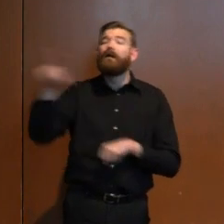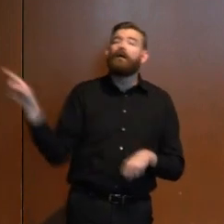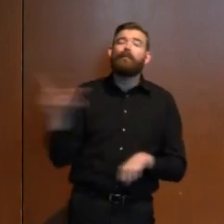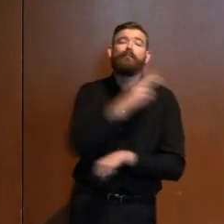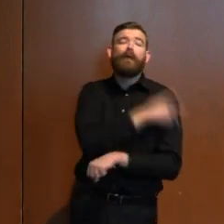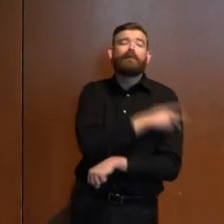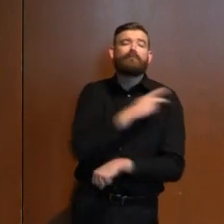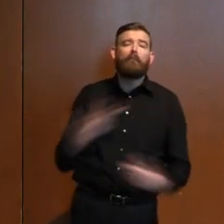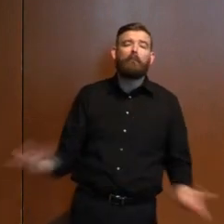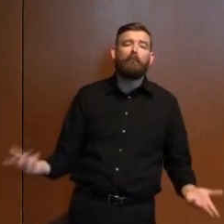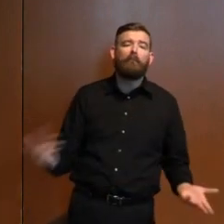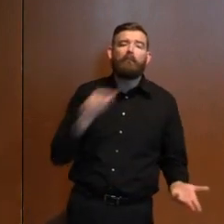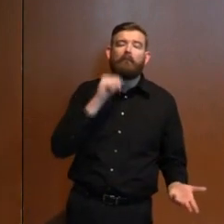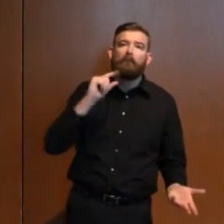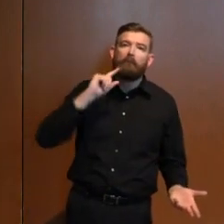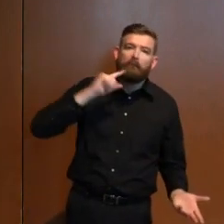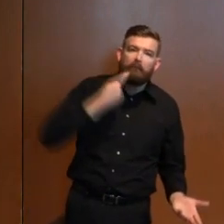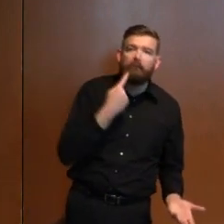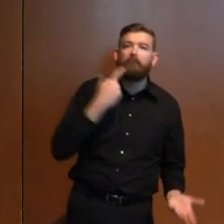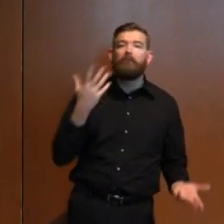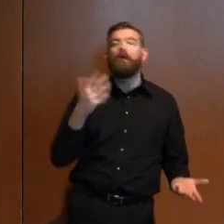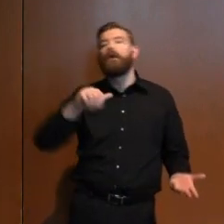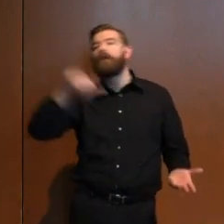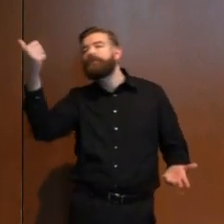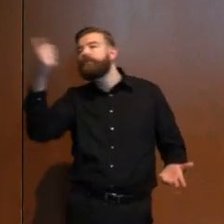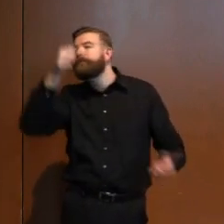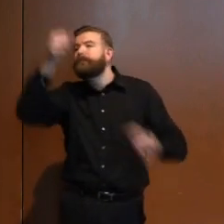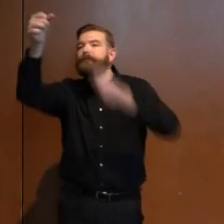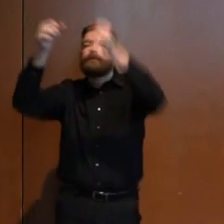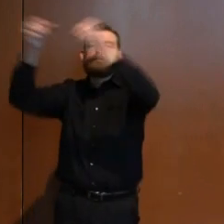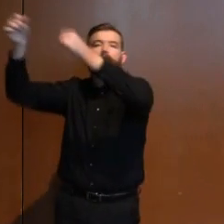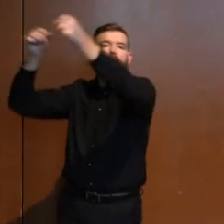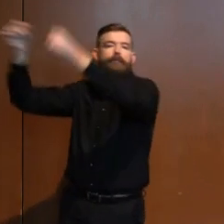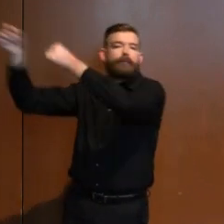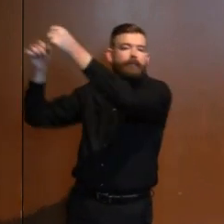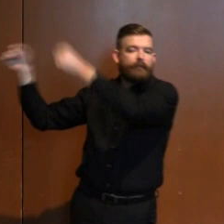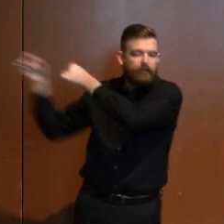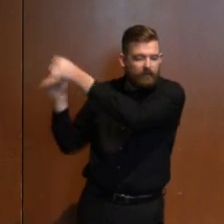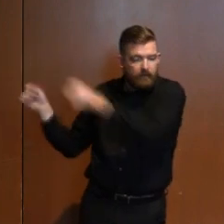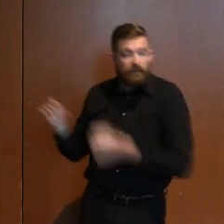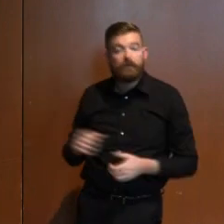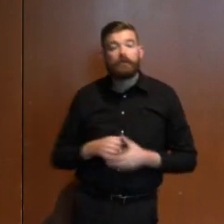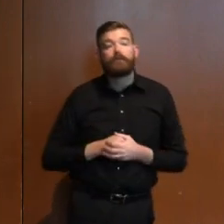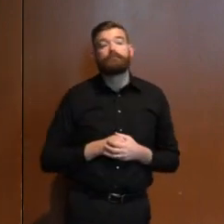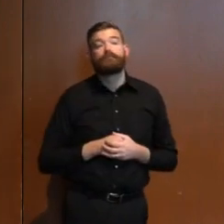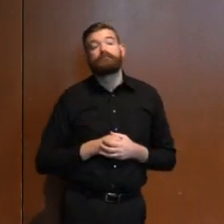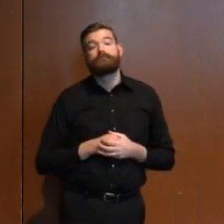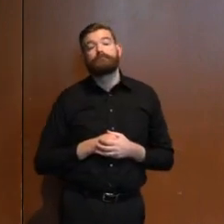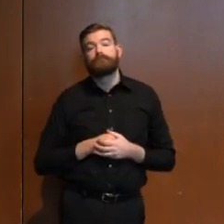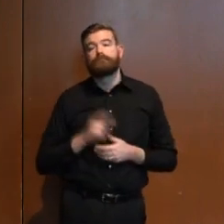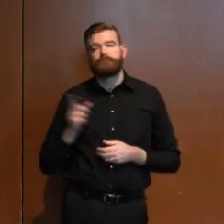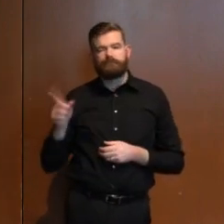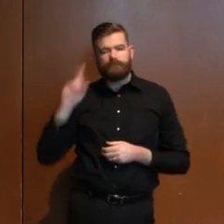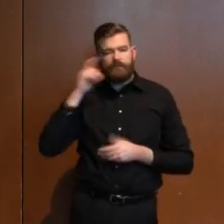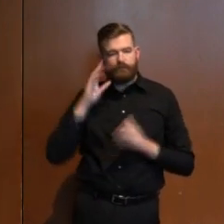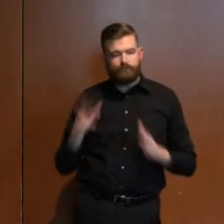SIGNIFICANTLY. THEN THE OTHER PATIENTS WILL BE DISPERSED ACCORDING TO NEED.